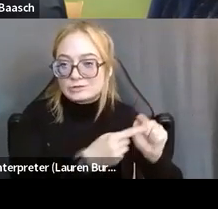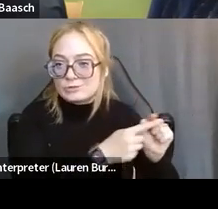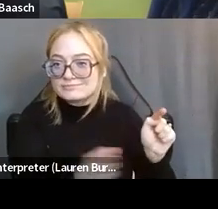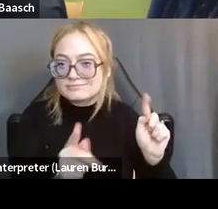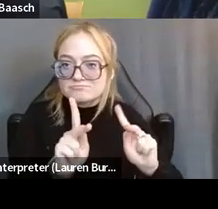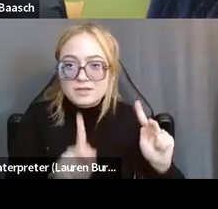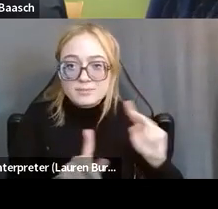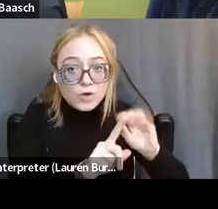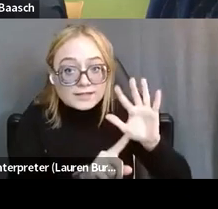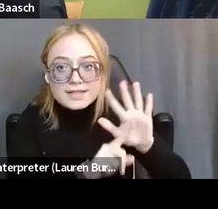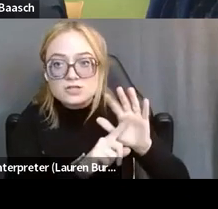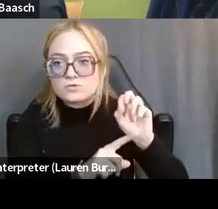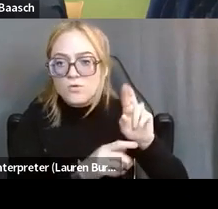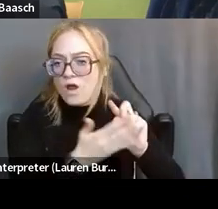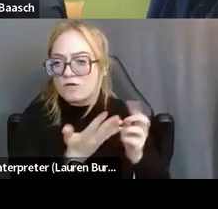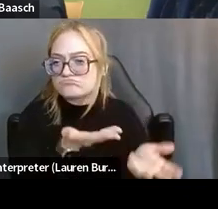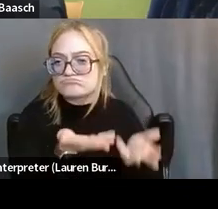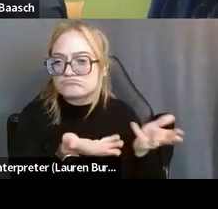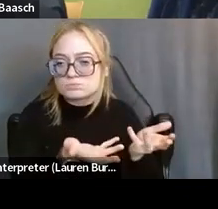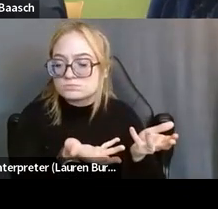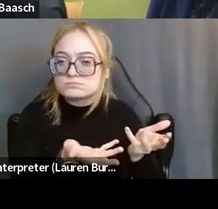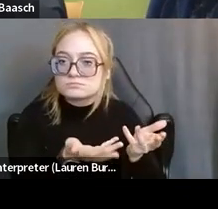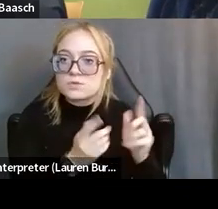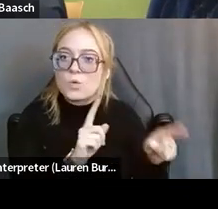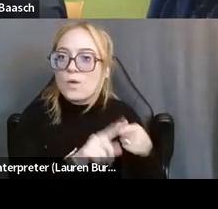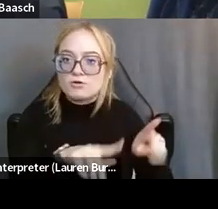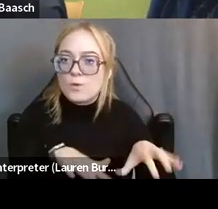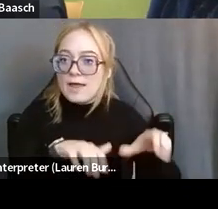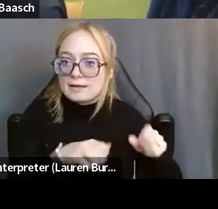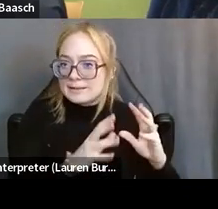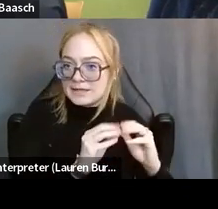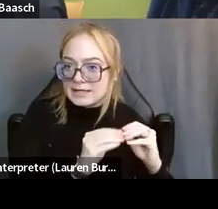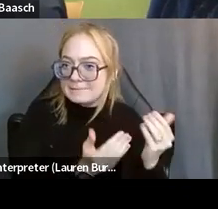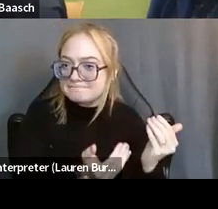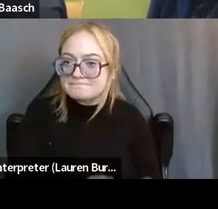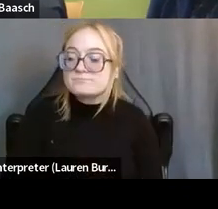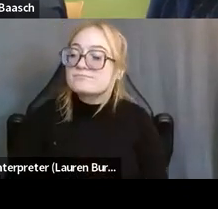or give an idea of of when you've held meetings? Yeah, so I can take that.